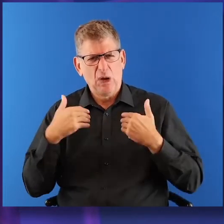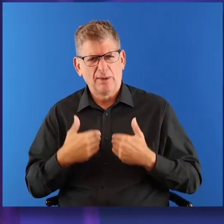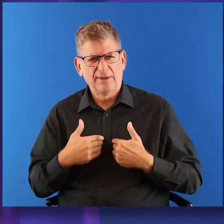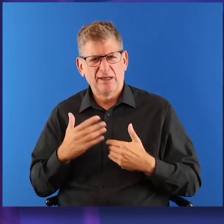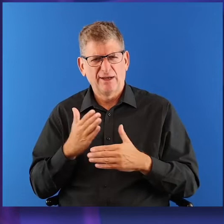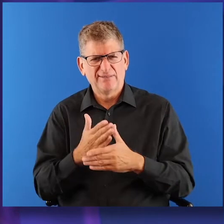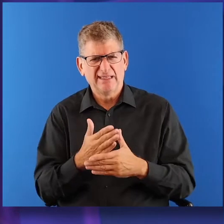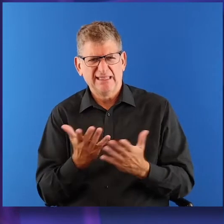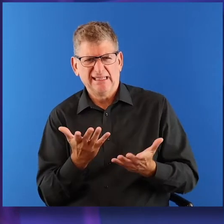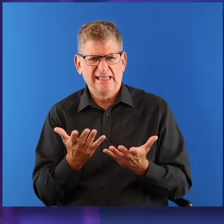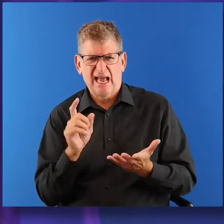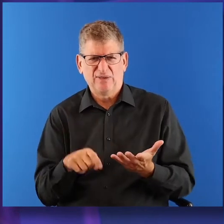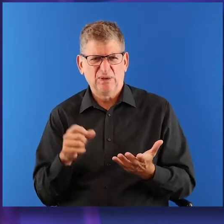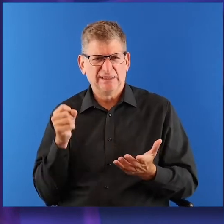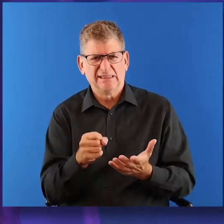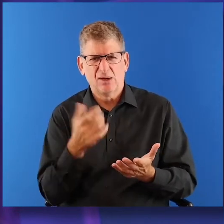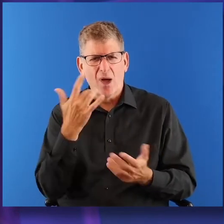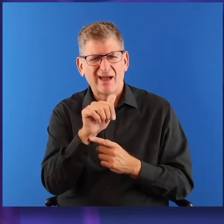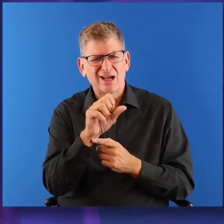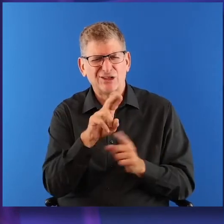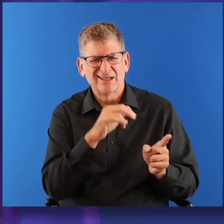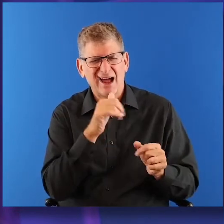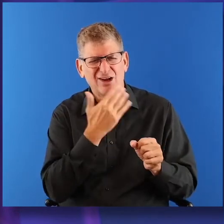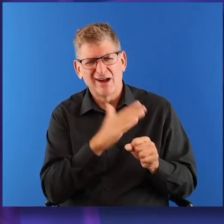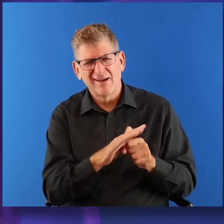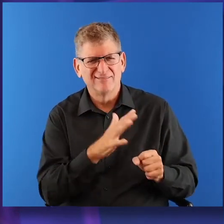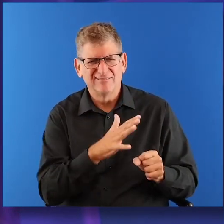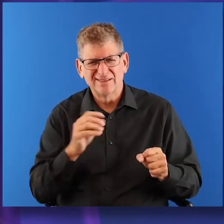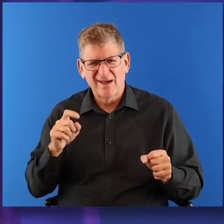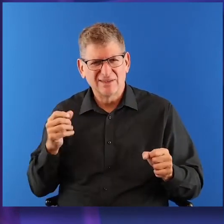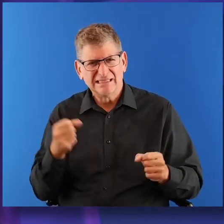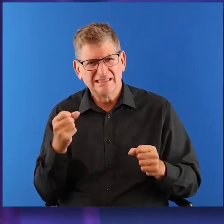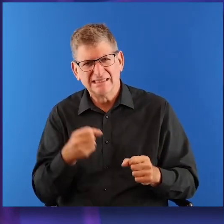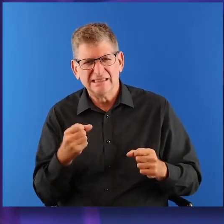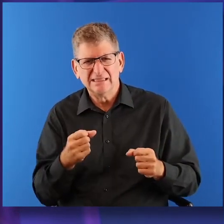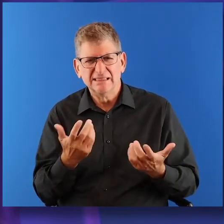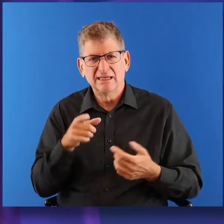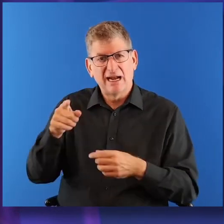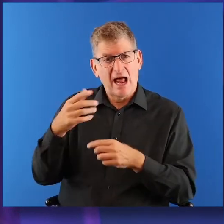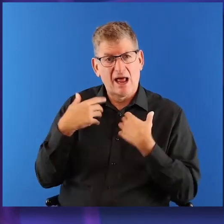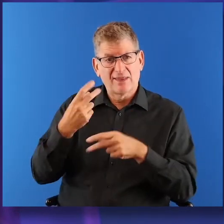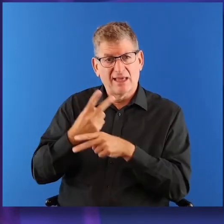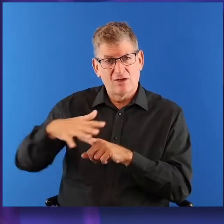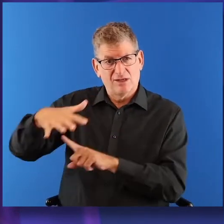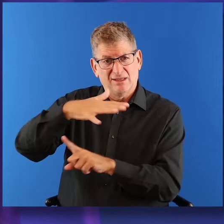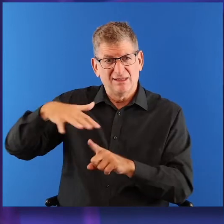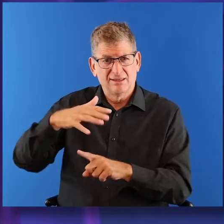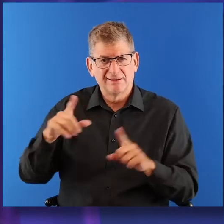we paired up human transcriptionists with physicians, so that helped us build ground-truth datasets that would